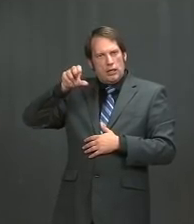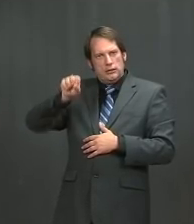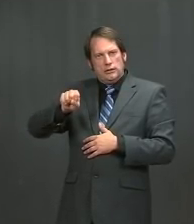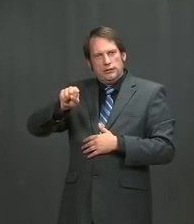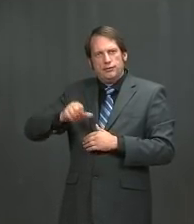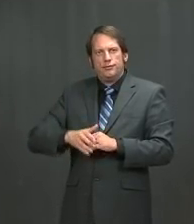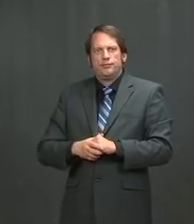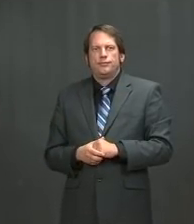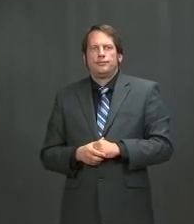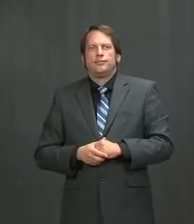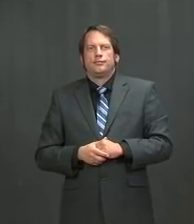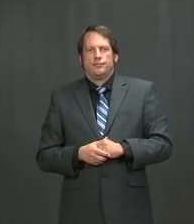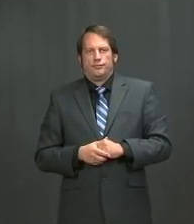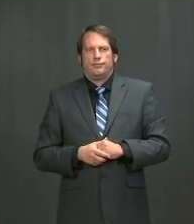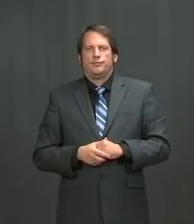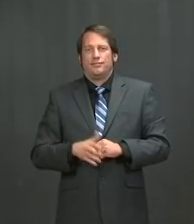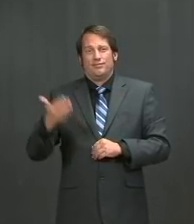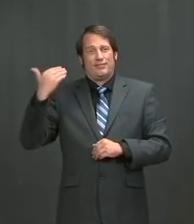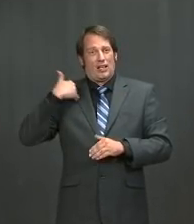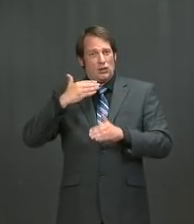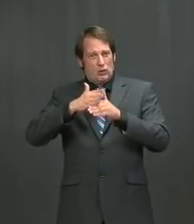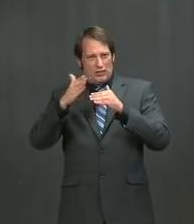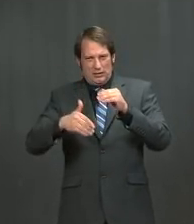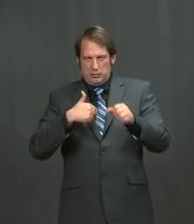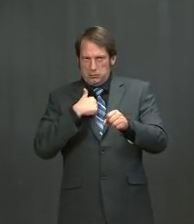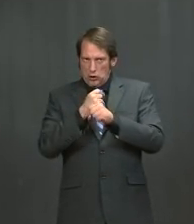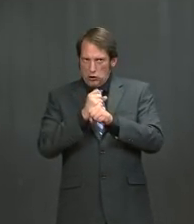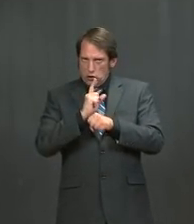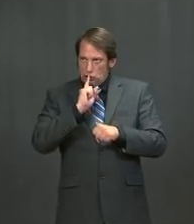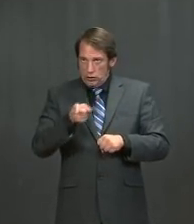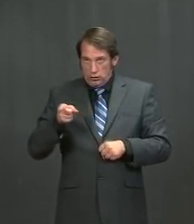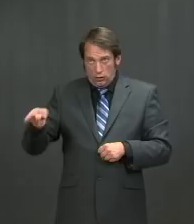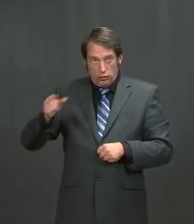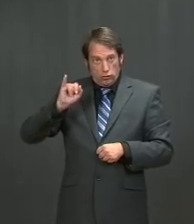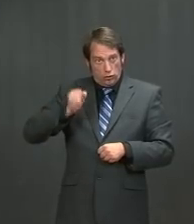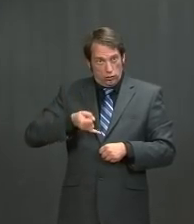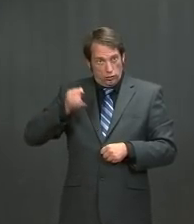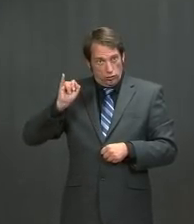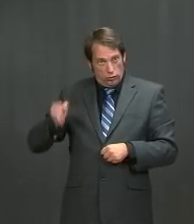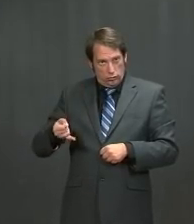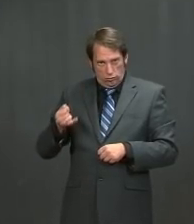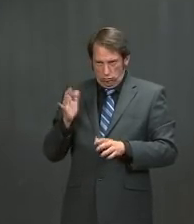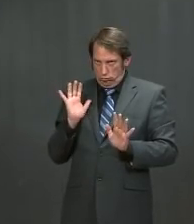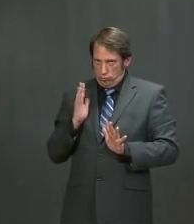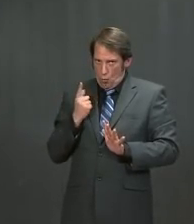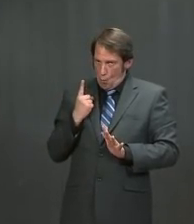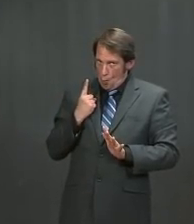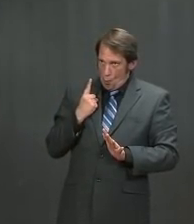to ensure that Johnson & Johnson is the only drug that is being produced at this site,